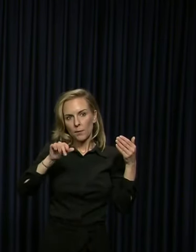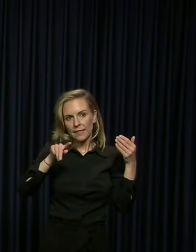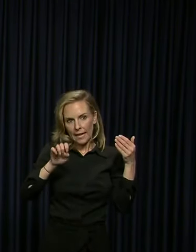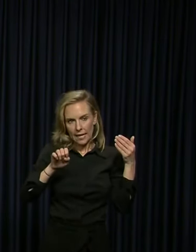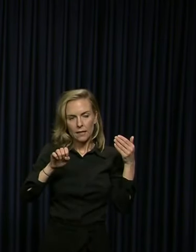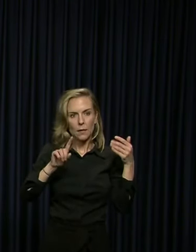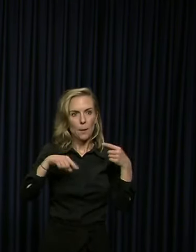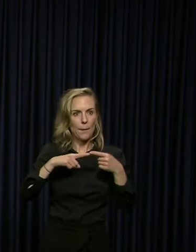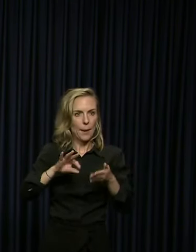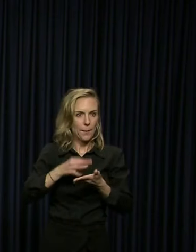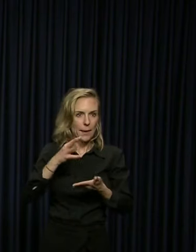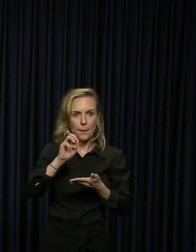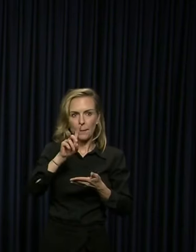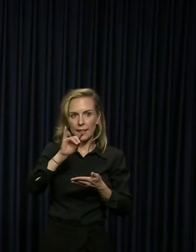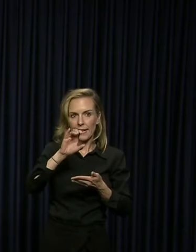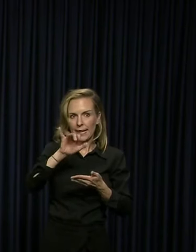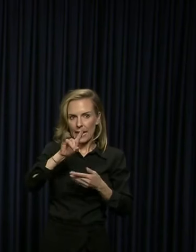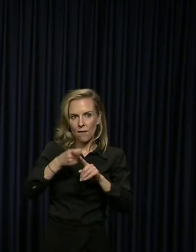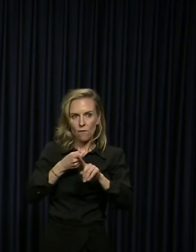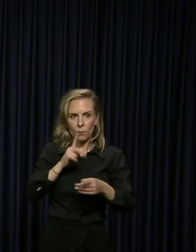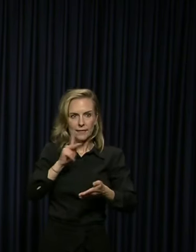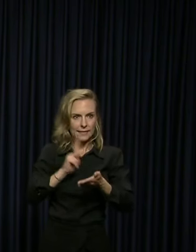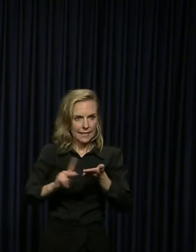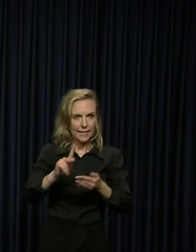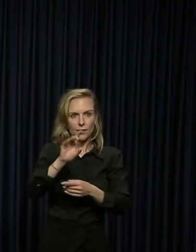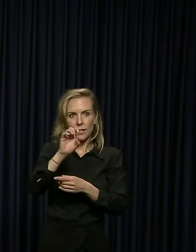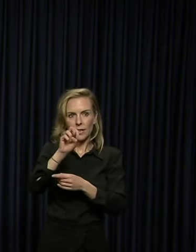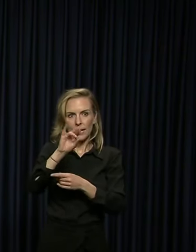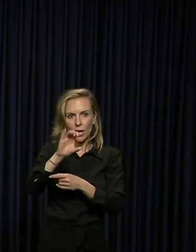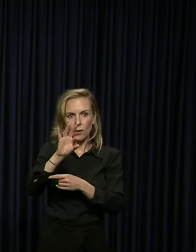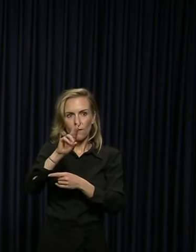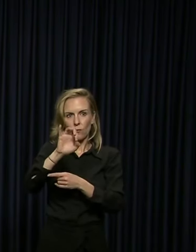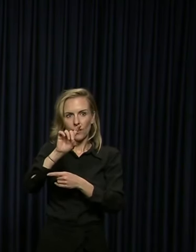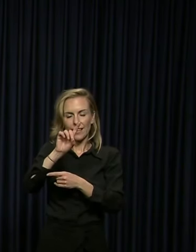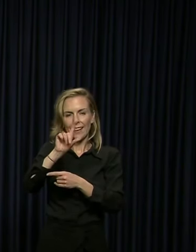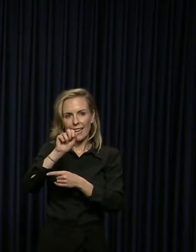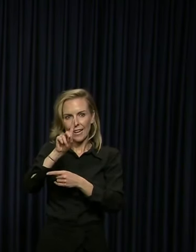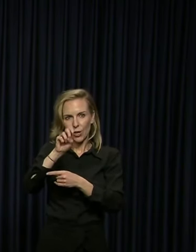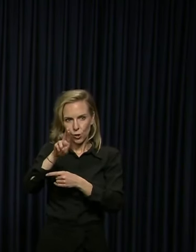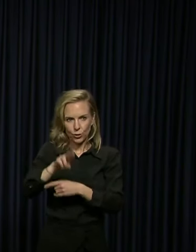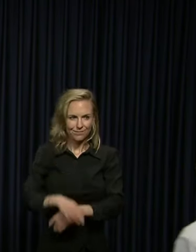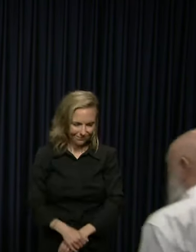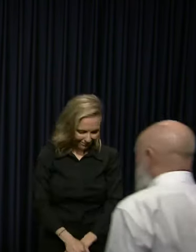INSURANCE, WE WILL MAKE SURE THAT YOU HAVE HEALTH CARE